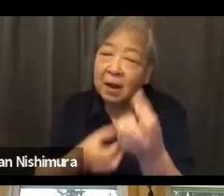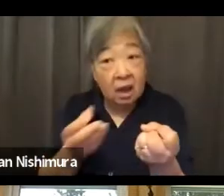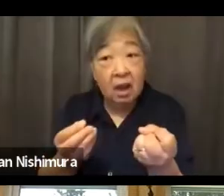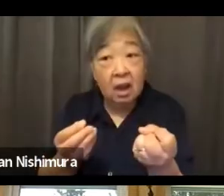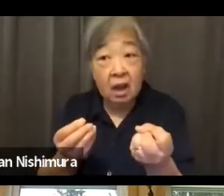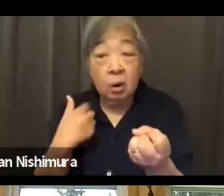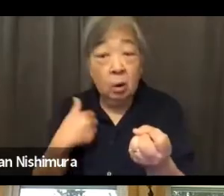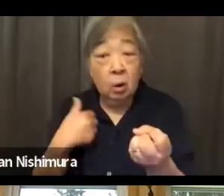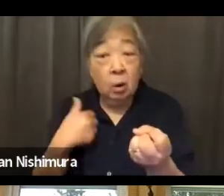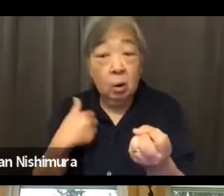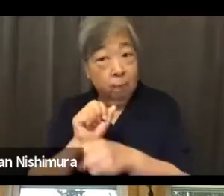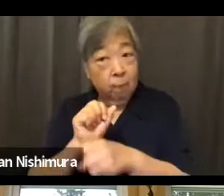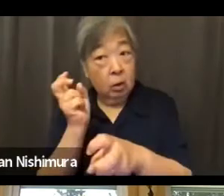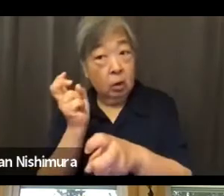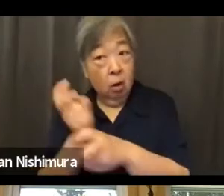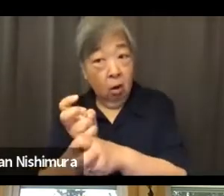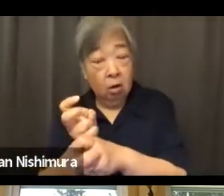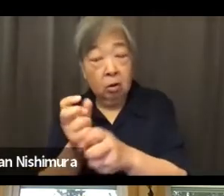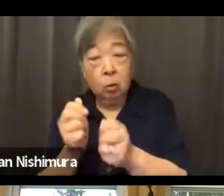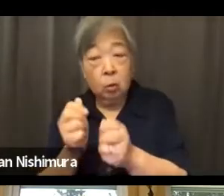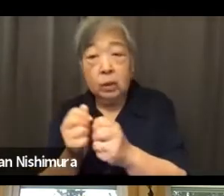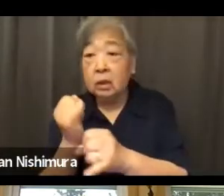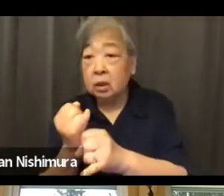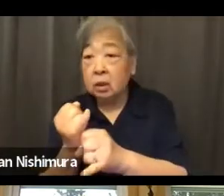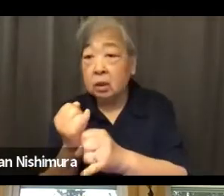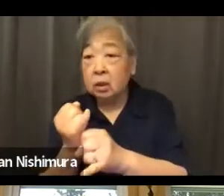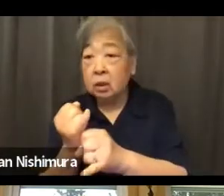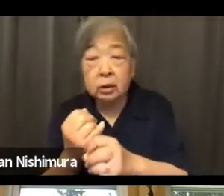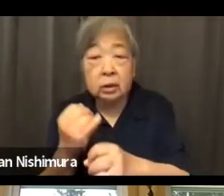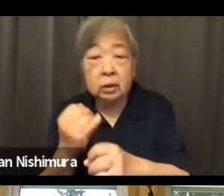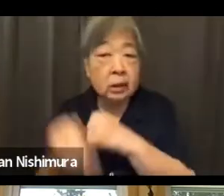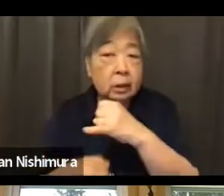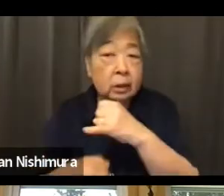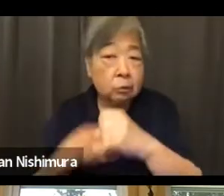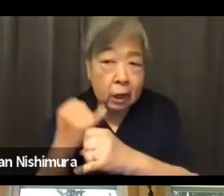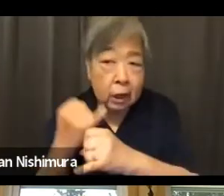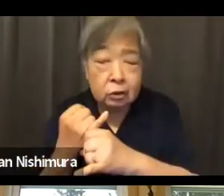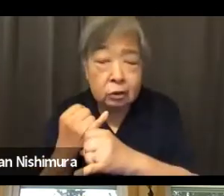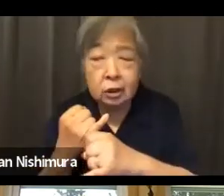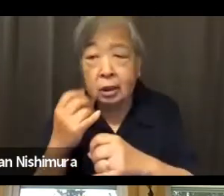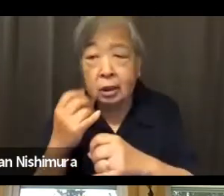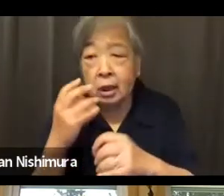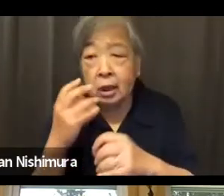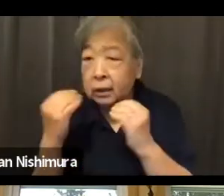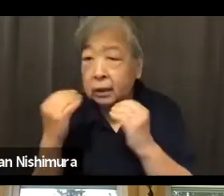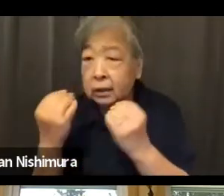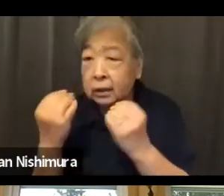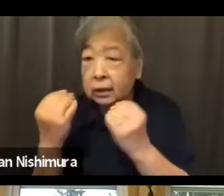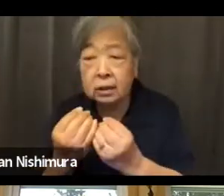very hard with institutions internationally and organizations, domestically and internationally,